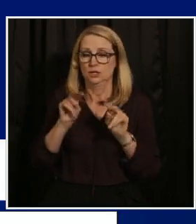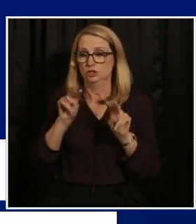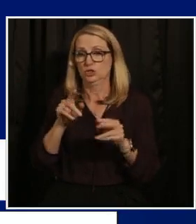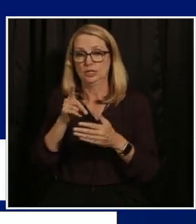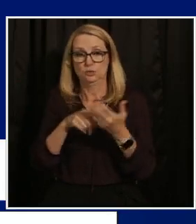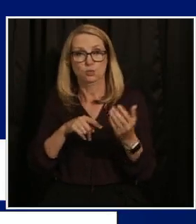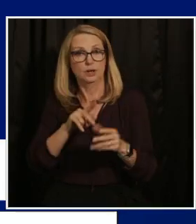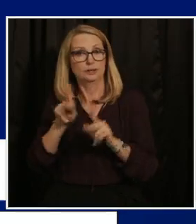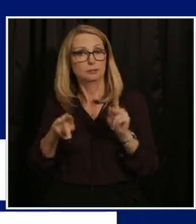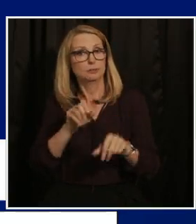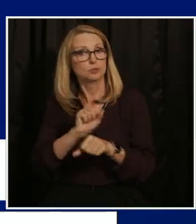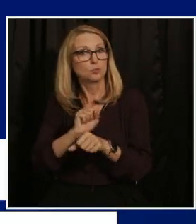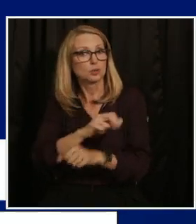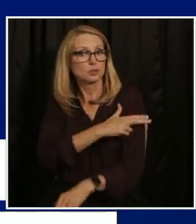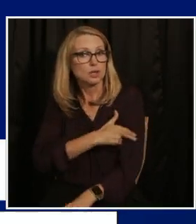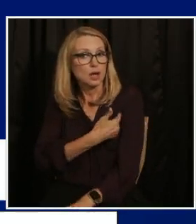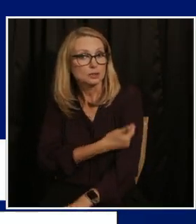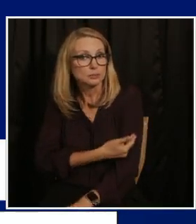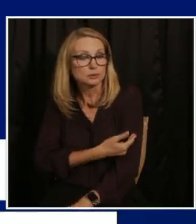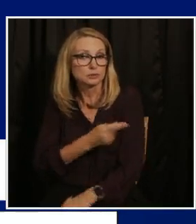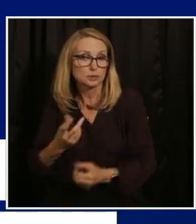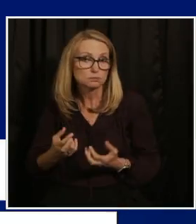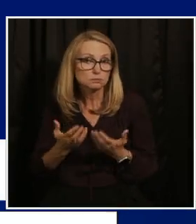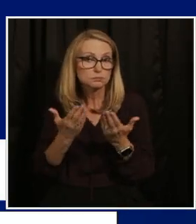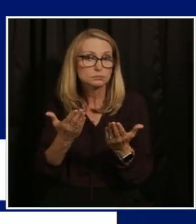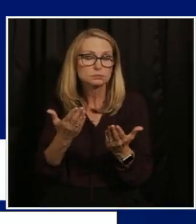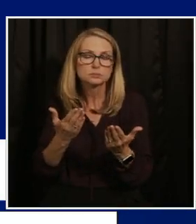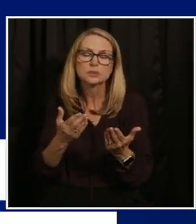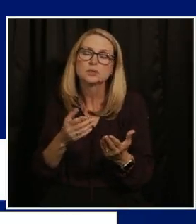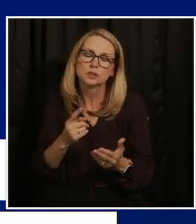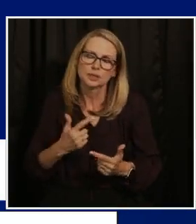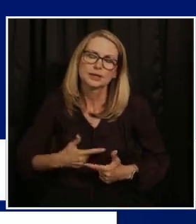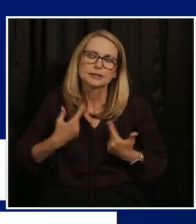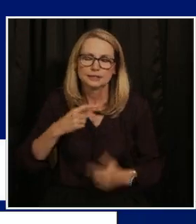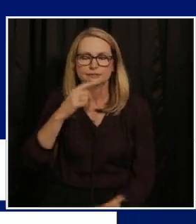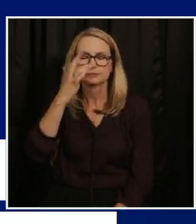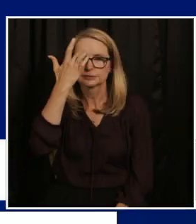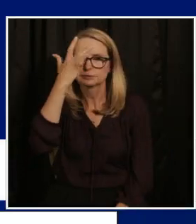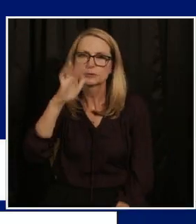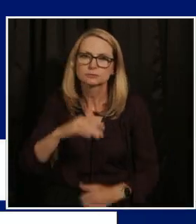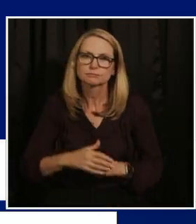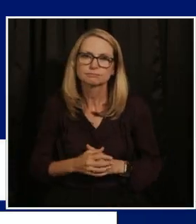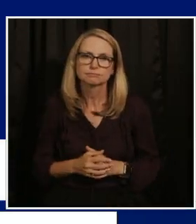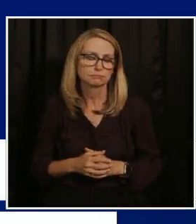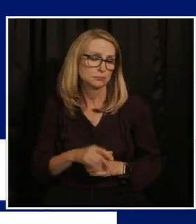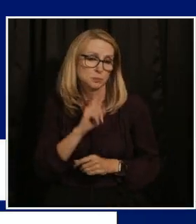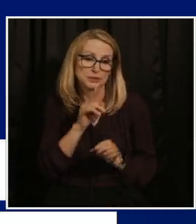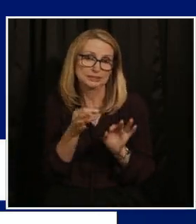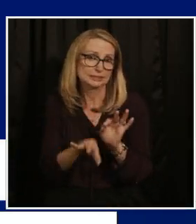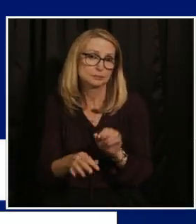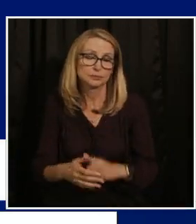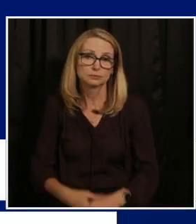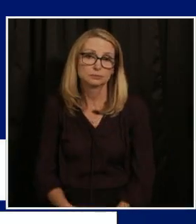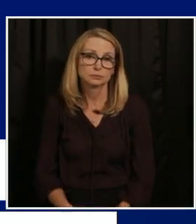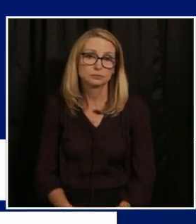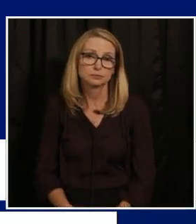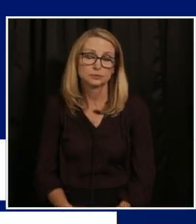and uh be smart about it it's simple data you have 25 percent of the population that